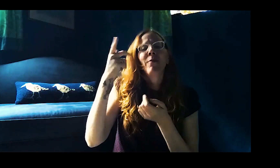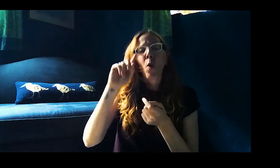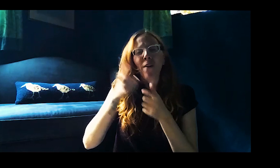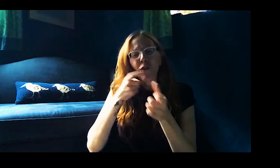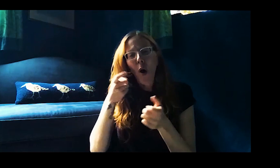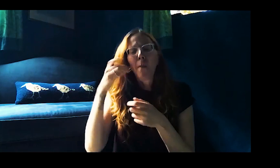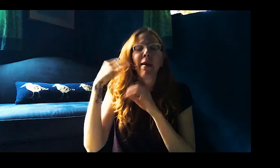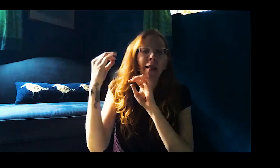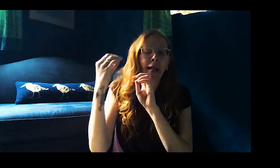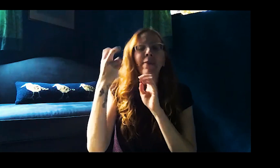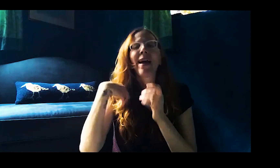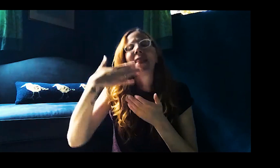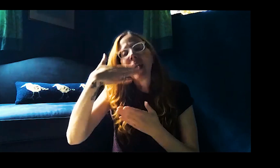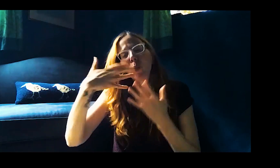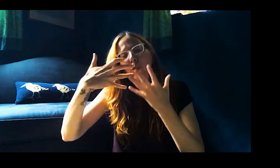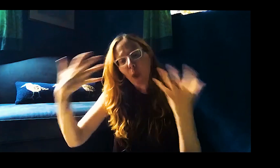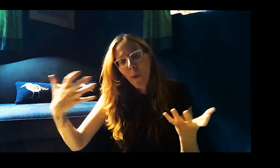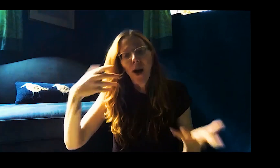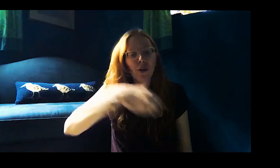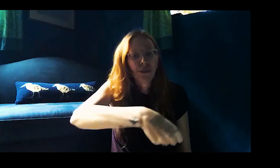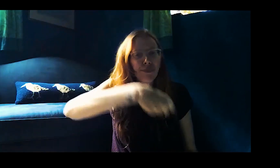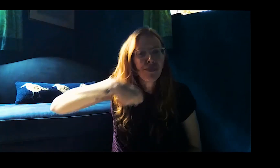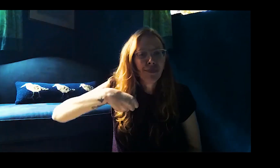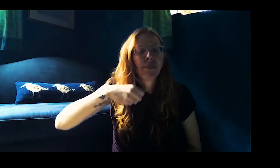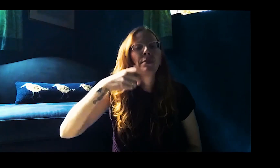chit chat. She asked me where I was from, and I thanked her for the items, and I just went to